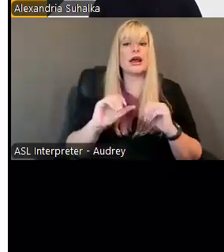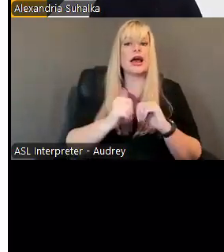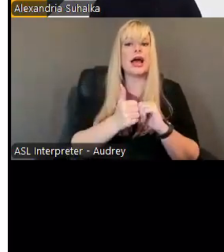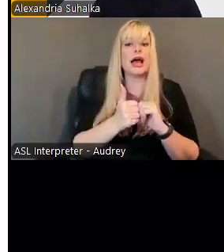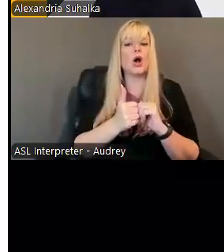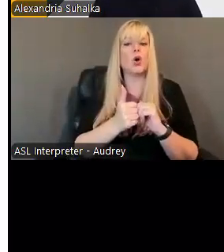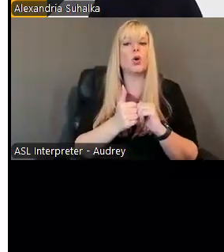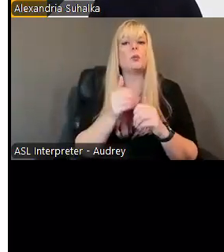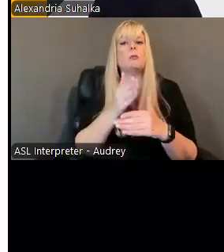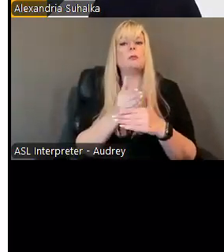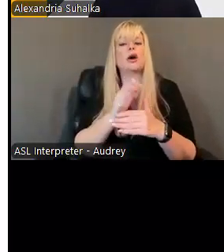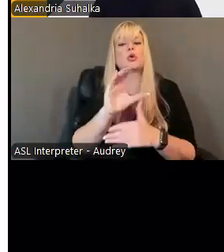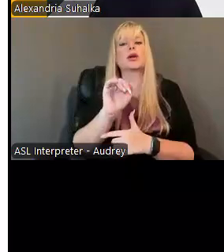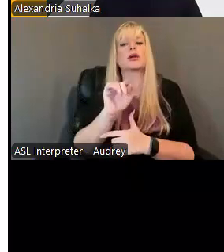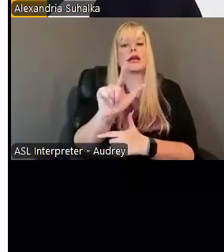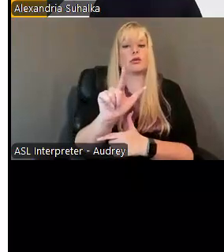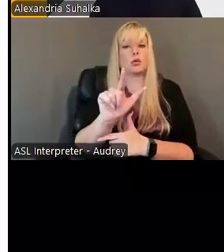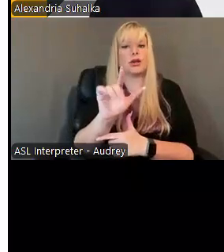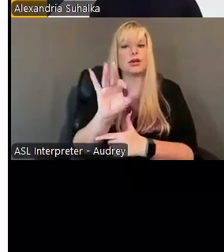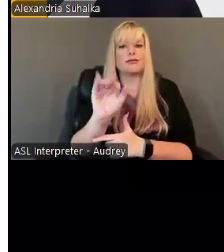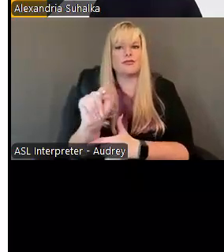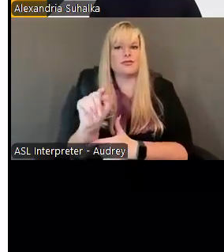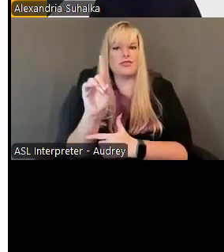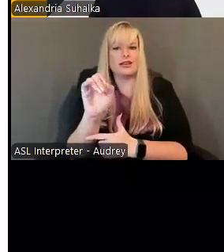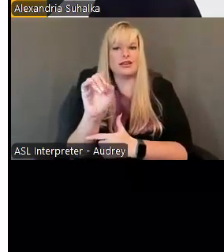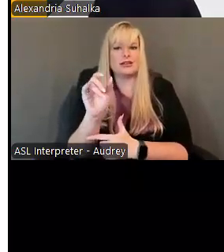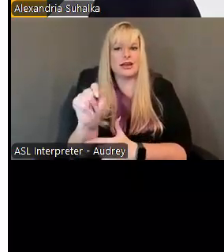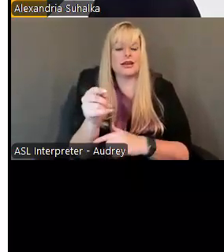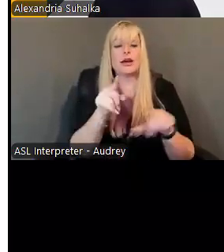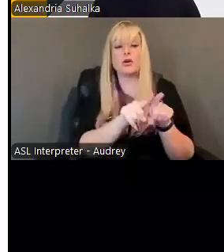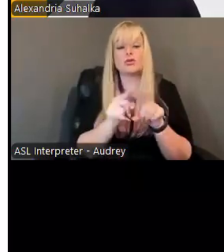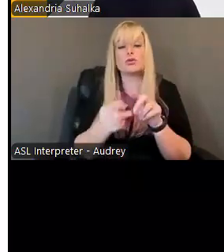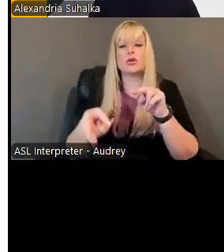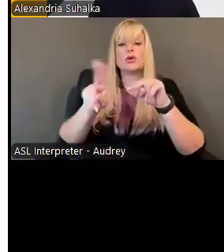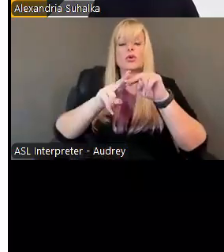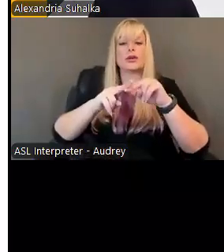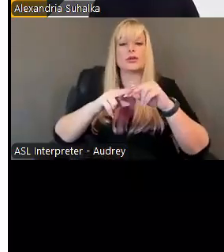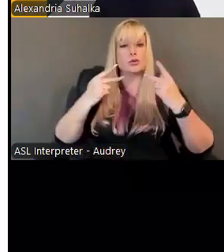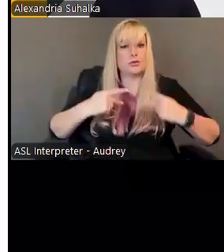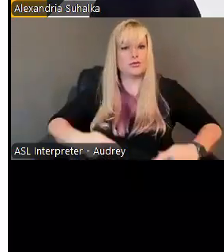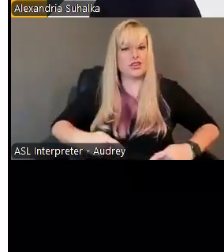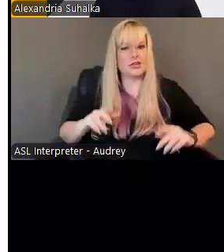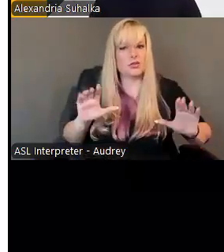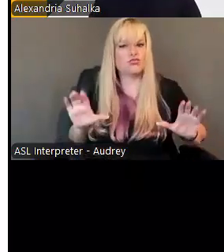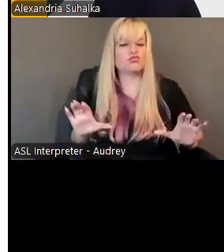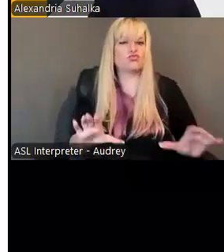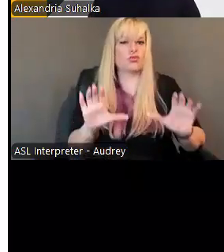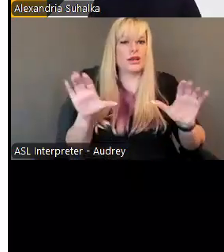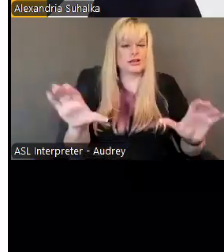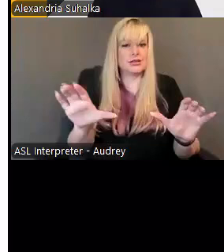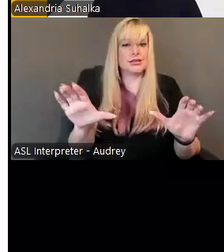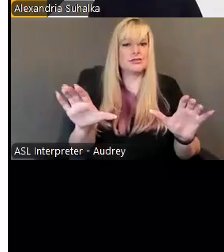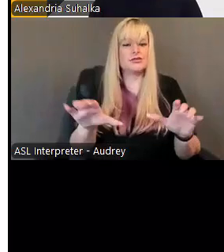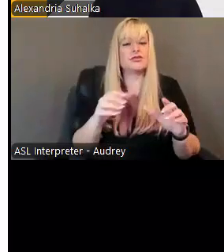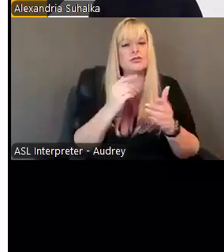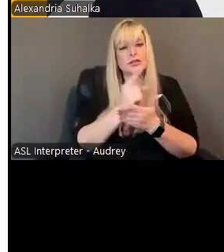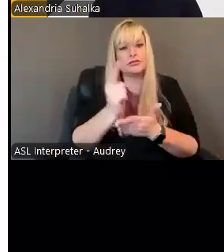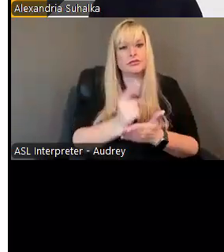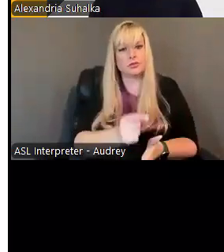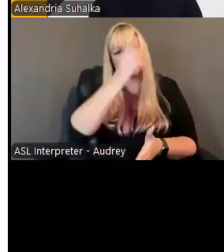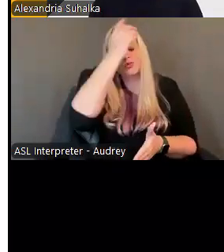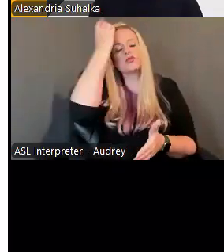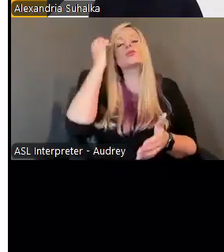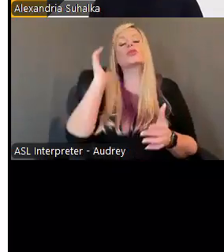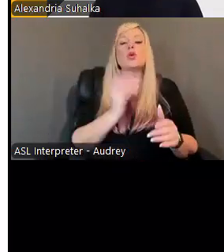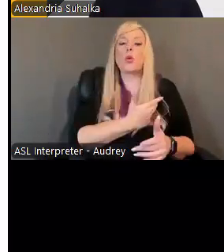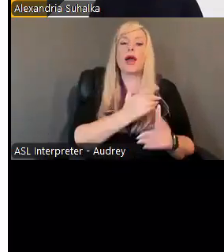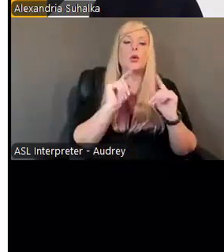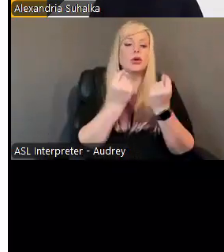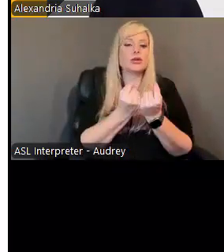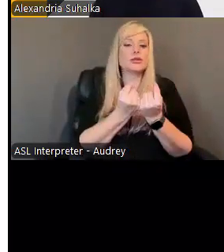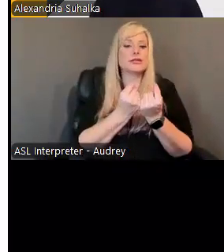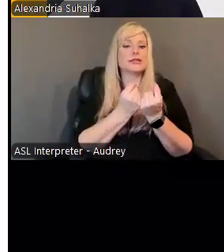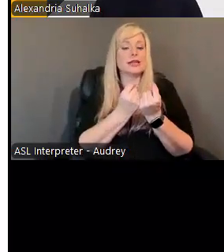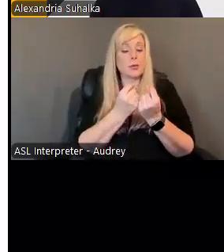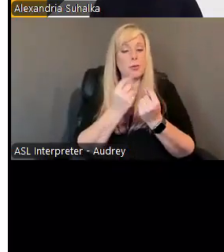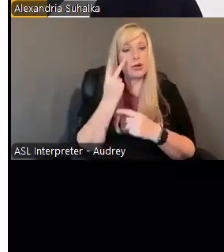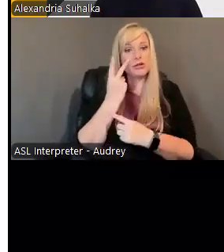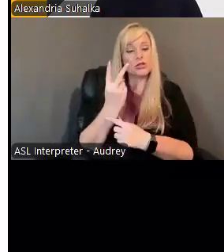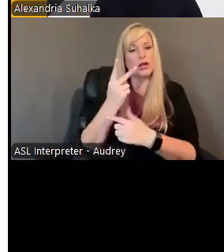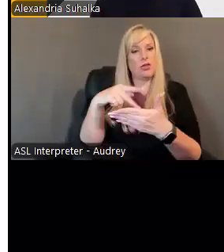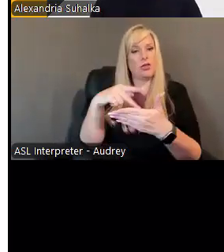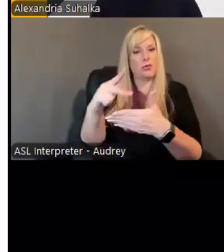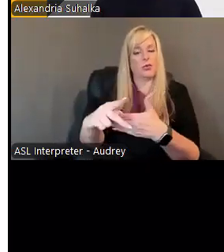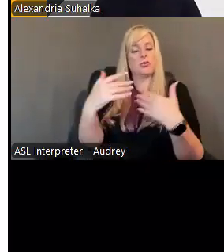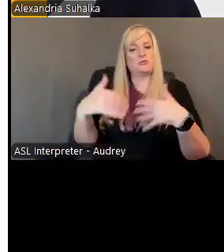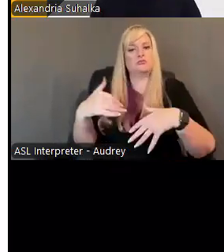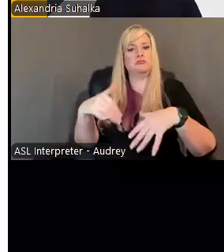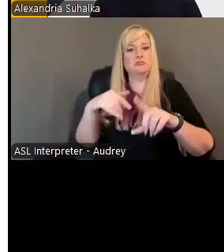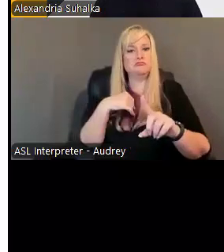activity to 150 minutes per week. Next slide. So our team saw this program, it's a good program,